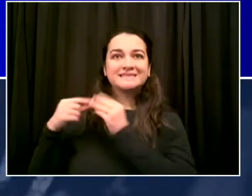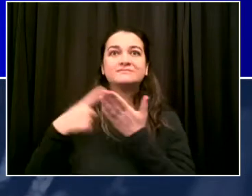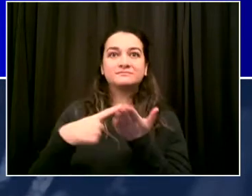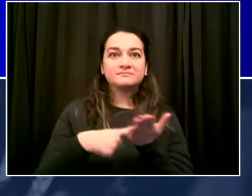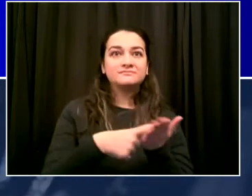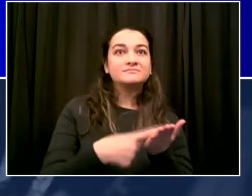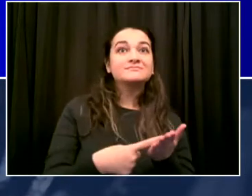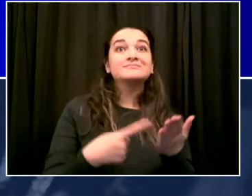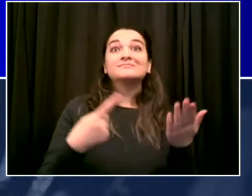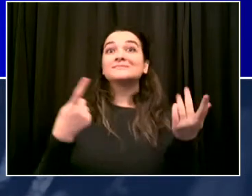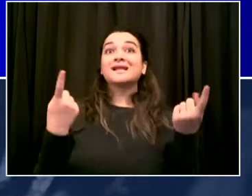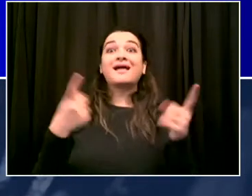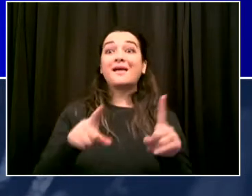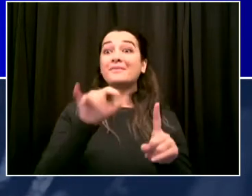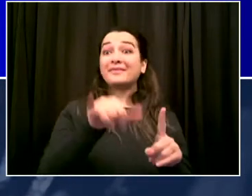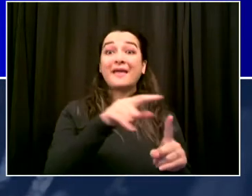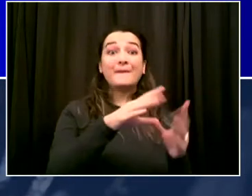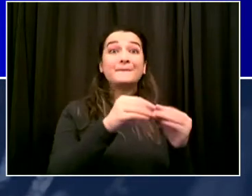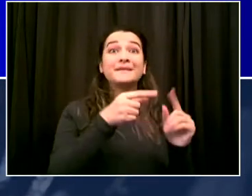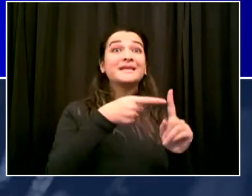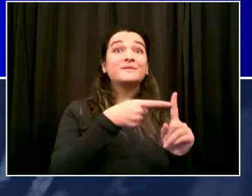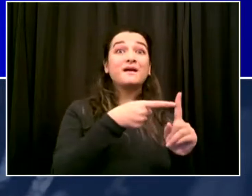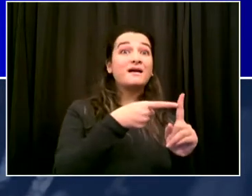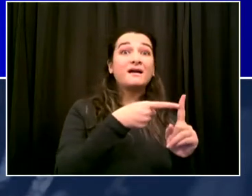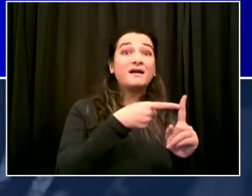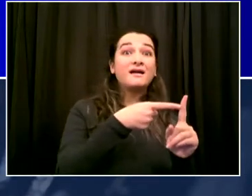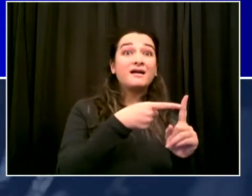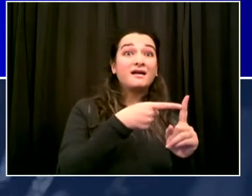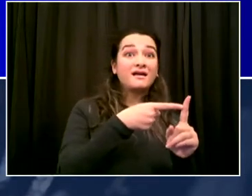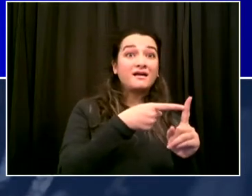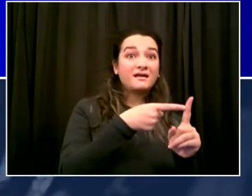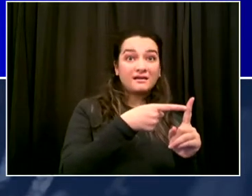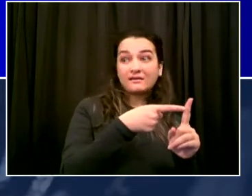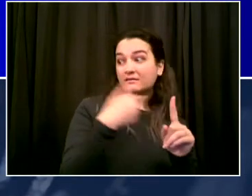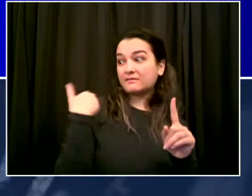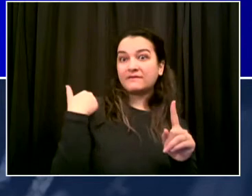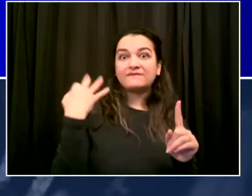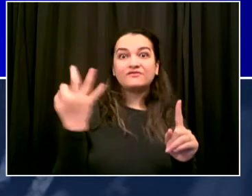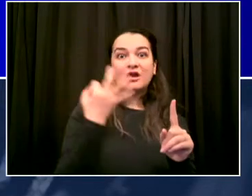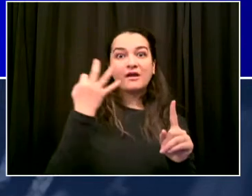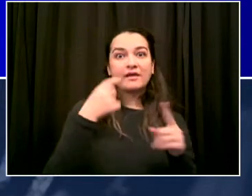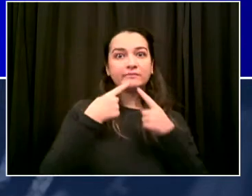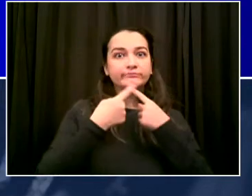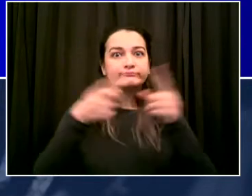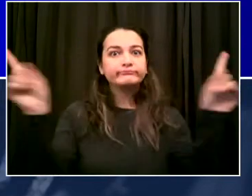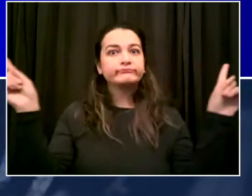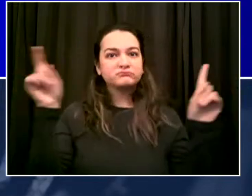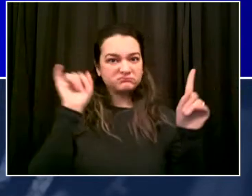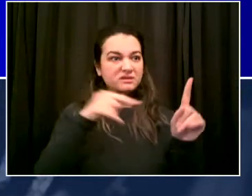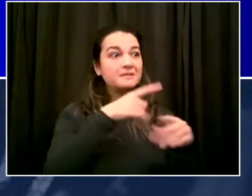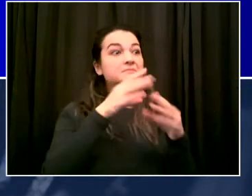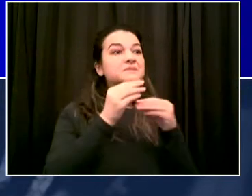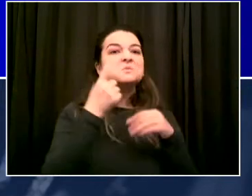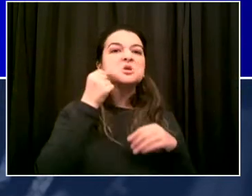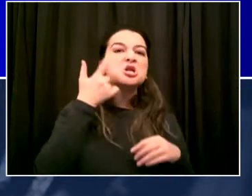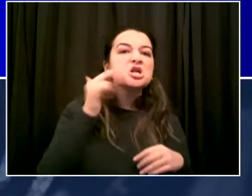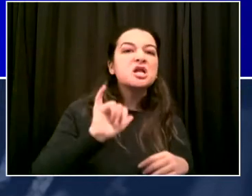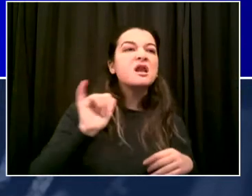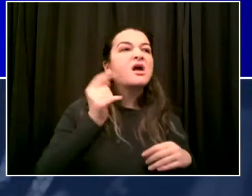DISCIPLINE MATRIX. THIS IS AN EXTRAORDINARY DOCUMEE. NT I WANT YOU TO